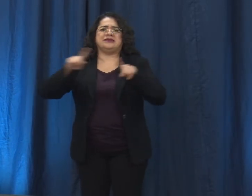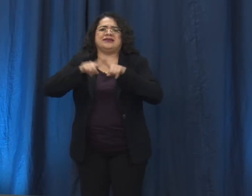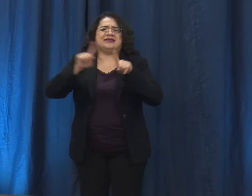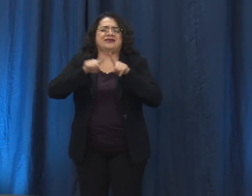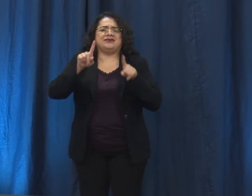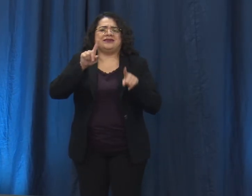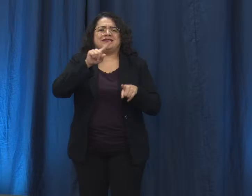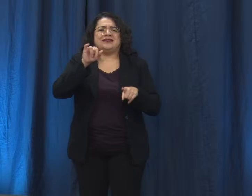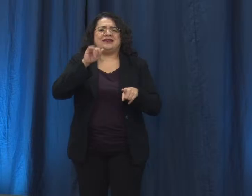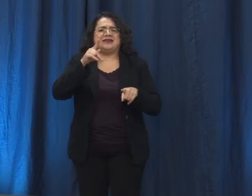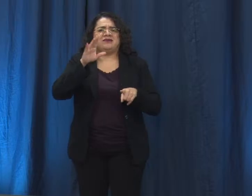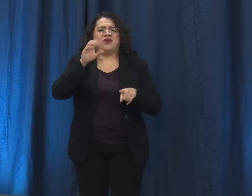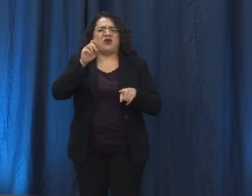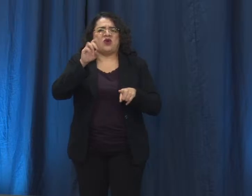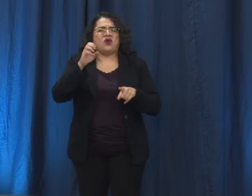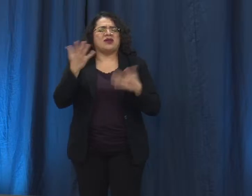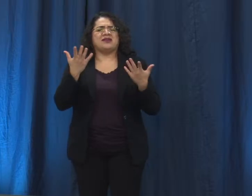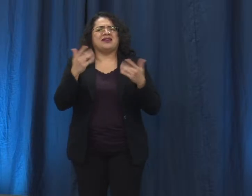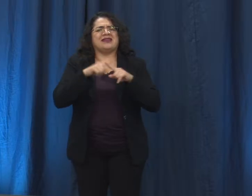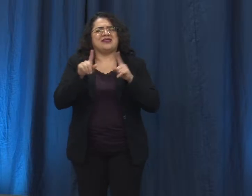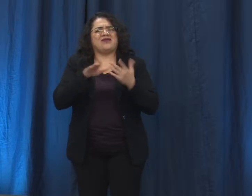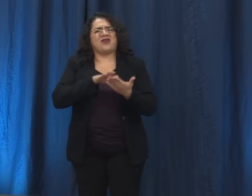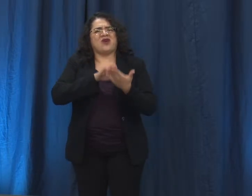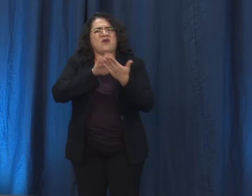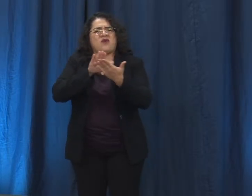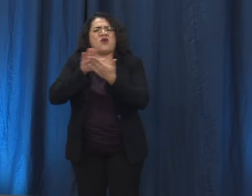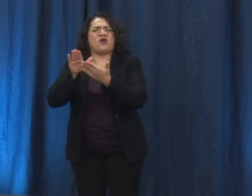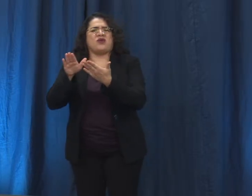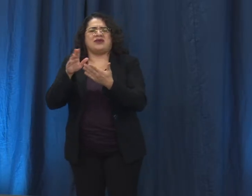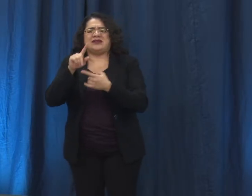city looking at maybe different ways to calibrate this to give a more accurate